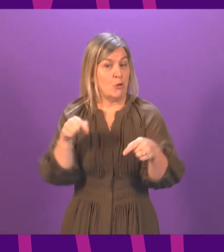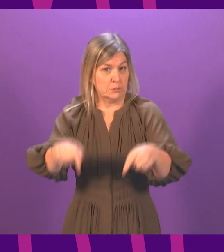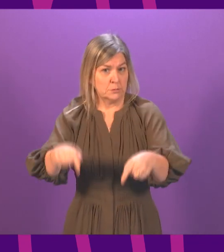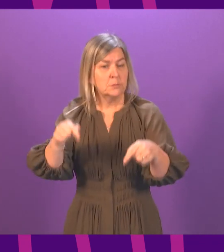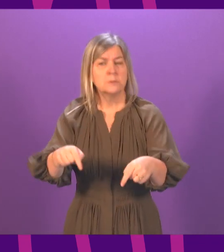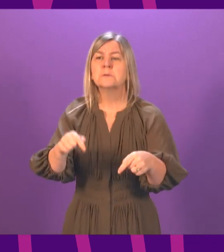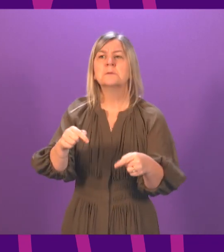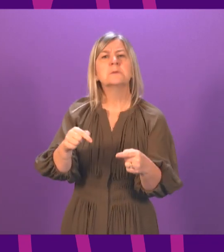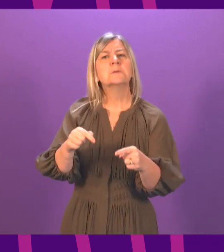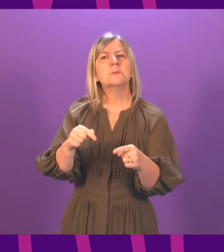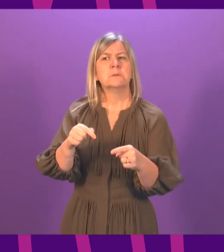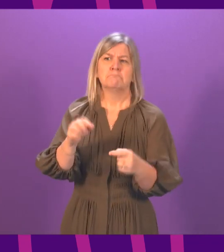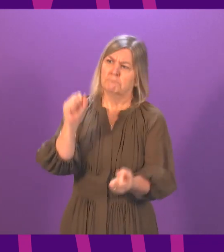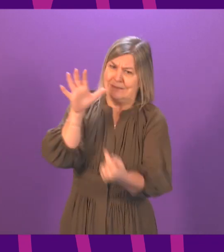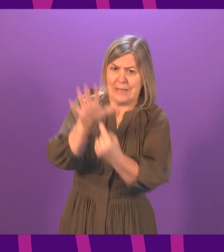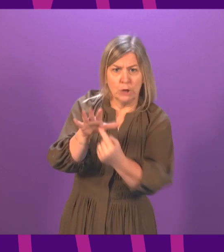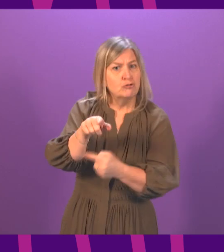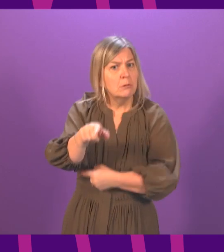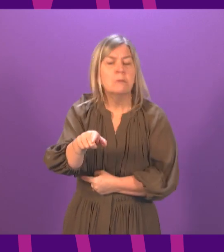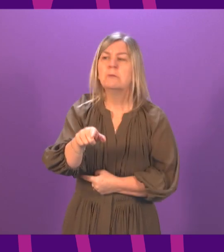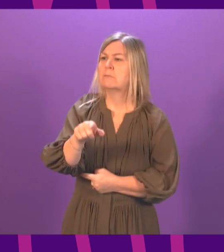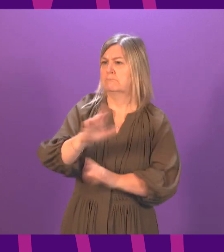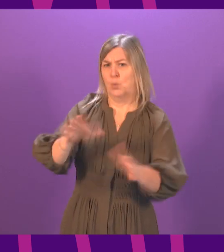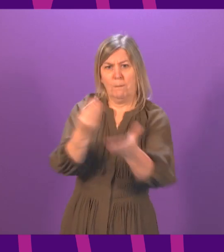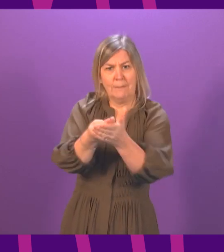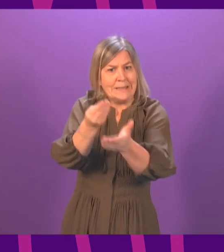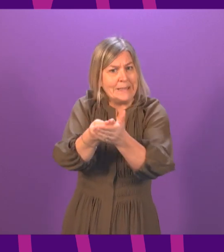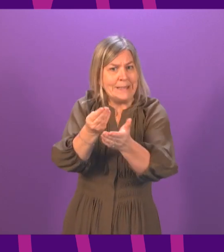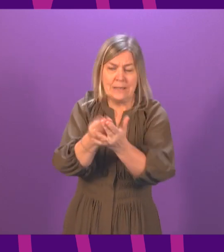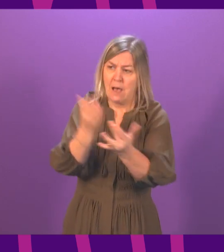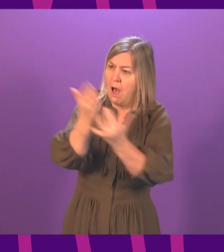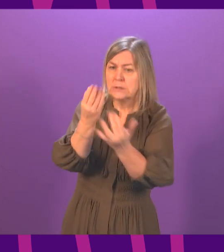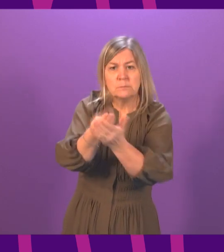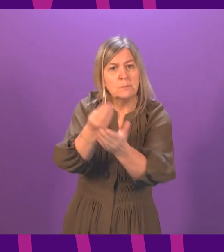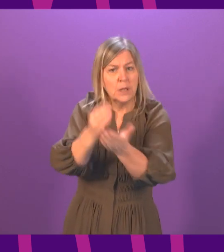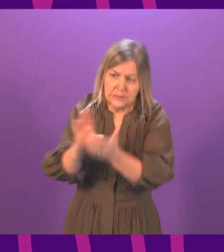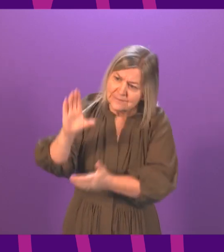and have no access to sector-specific support, but whose profits have been impacted by